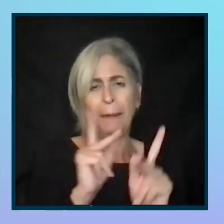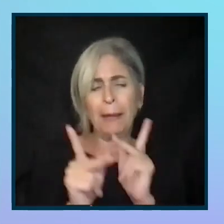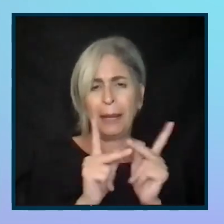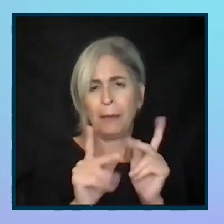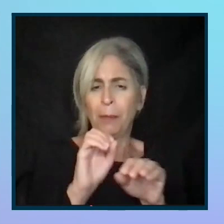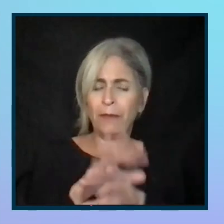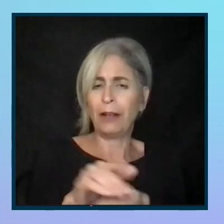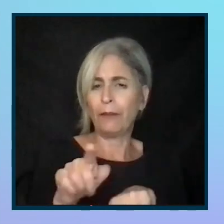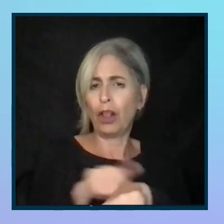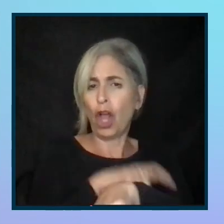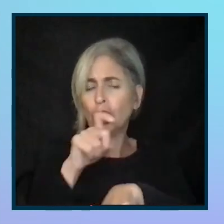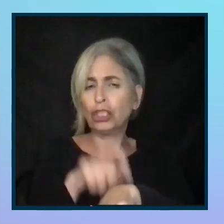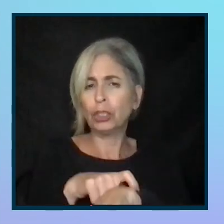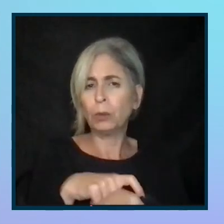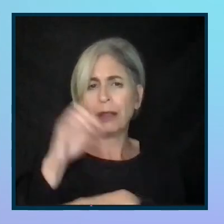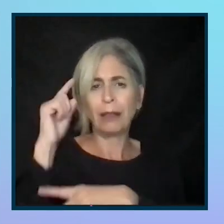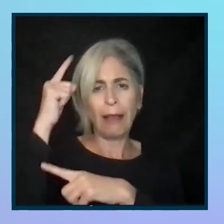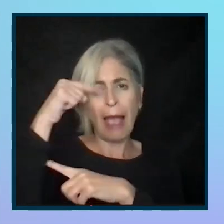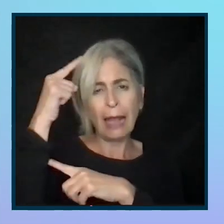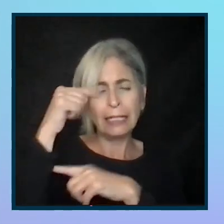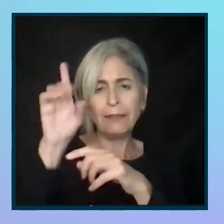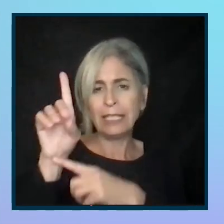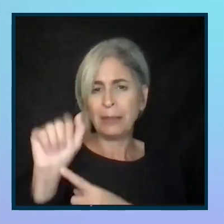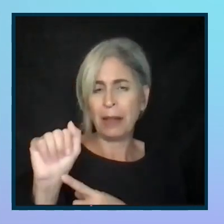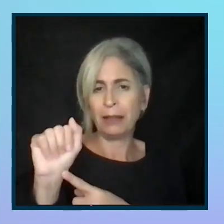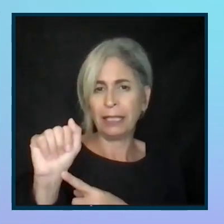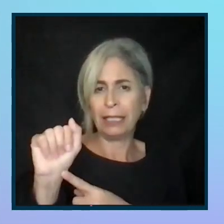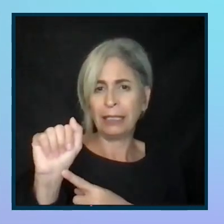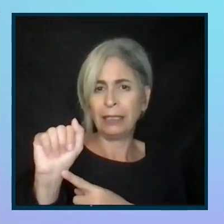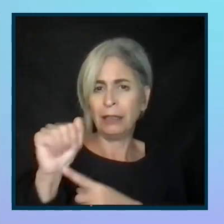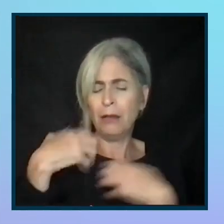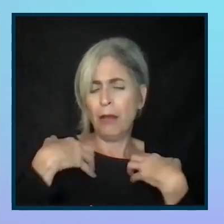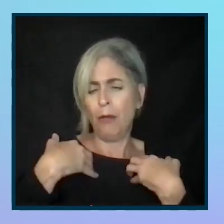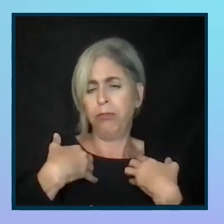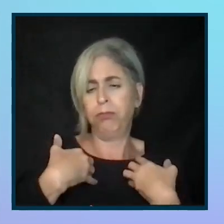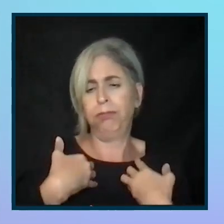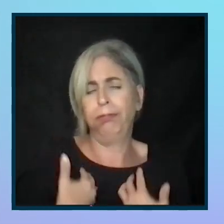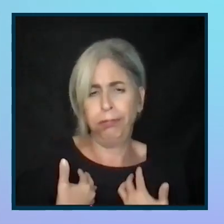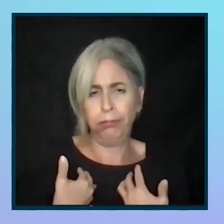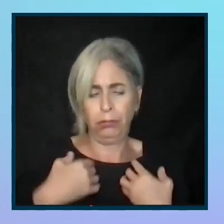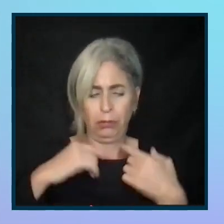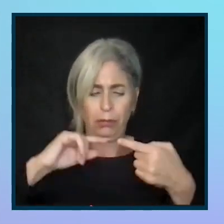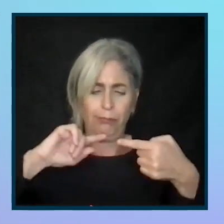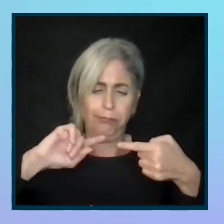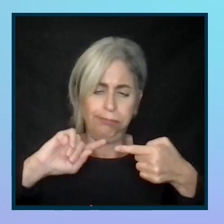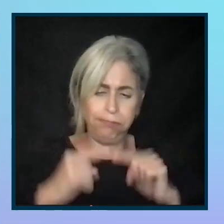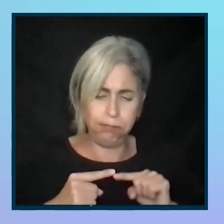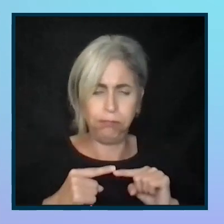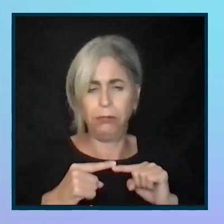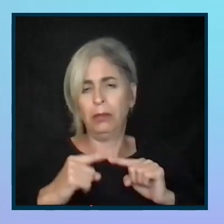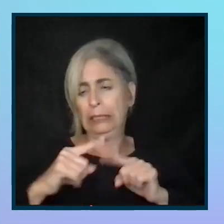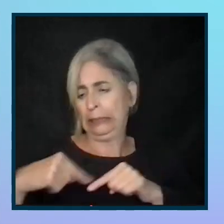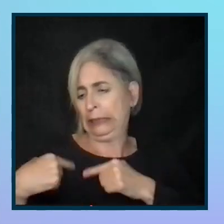with cognitive disabilities, chronic fatigue, chronic pain. So I think that's the influx.